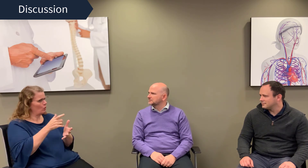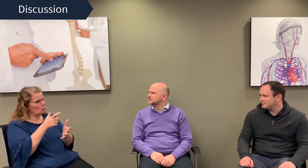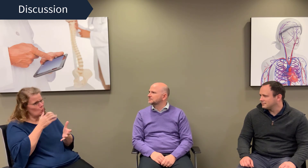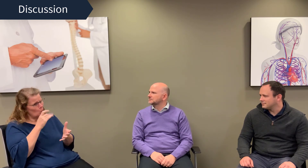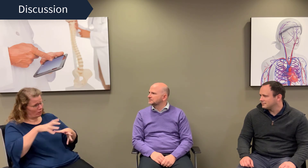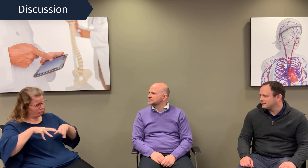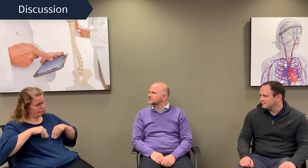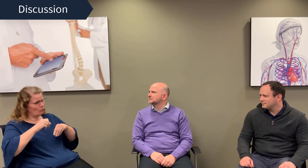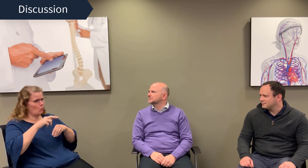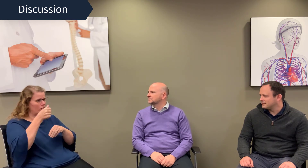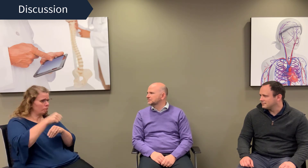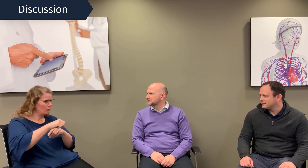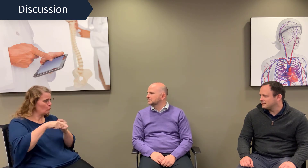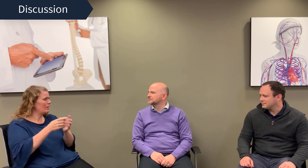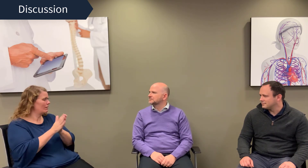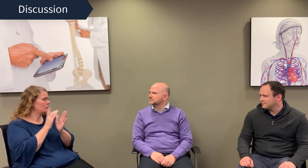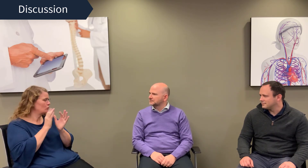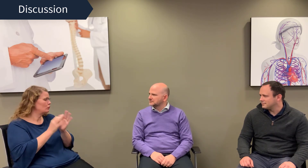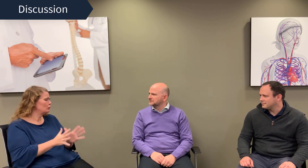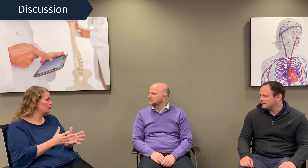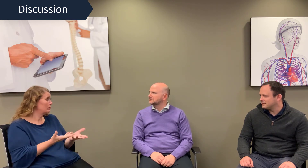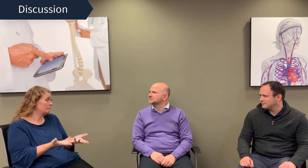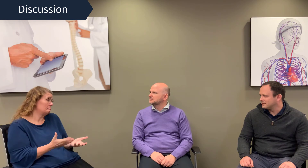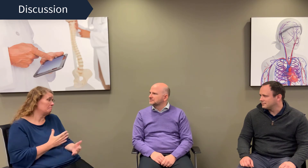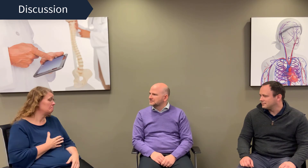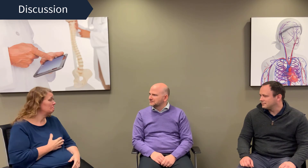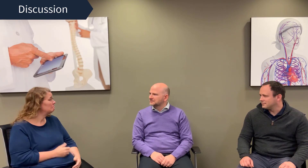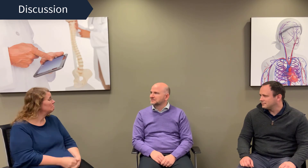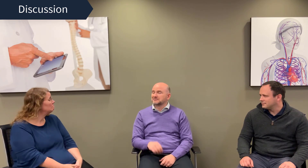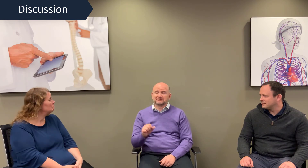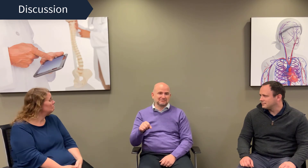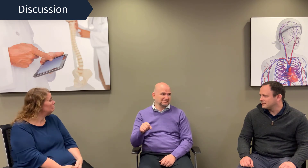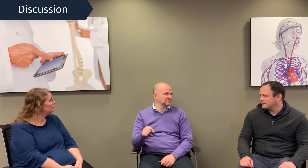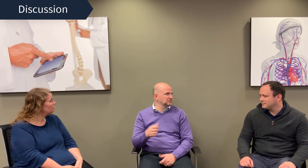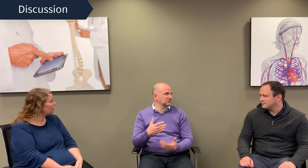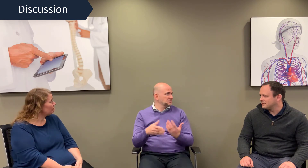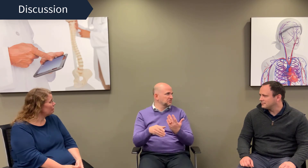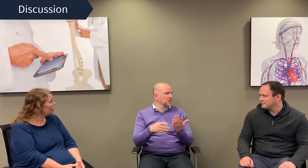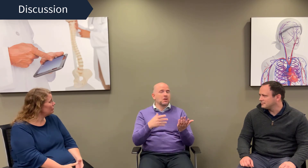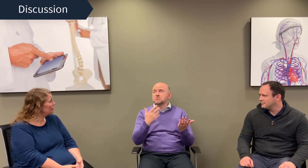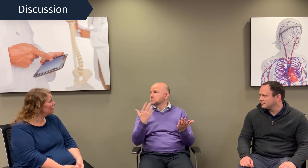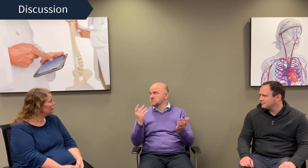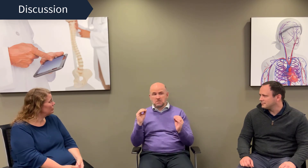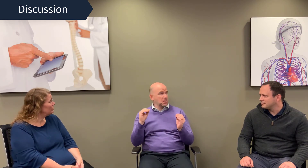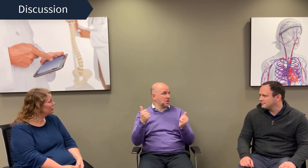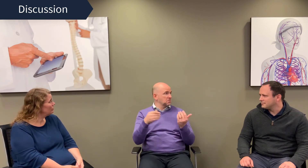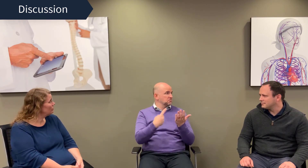variety of personnel including frontline staff.